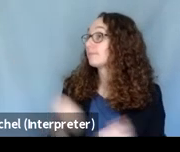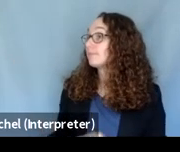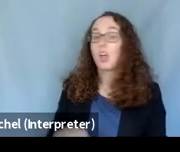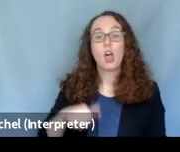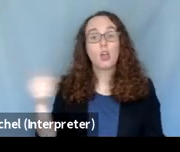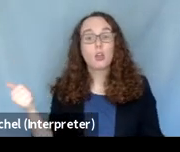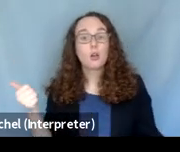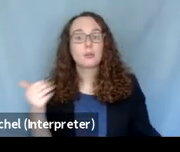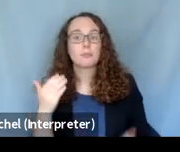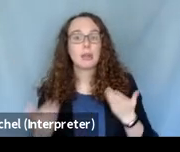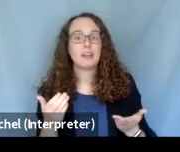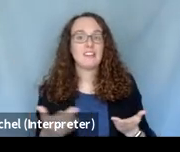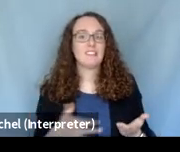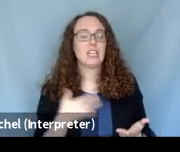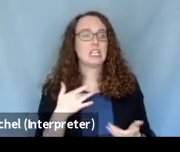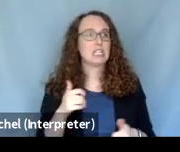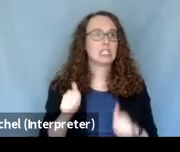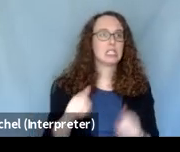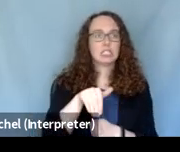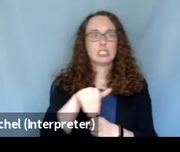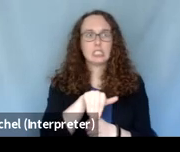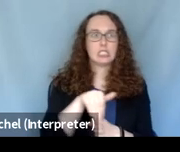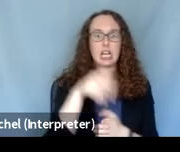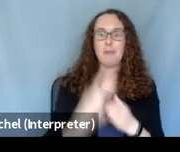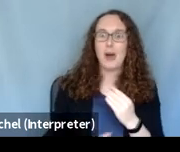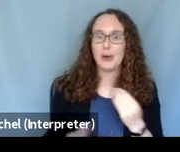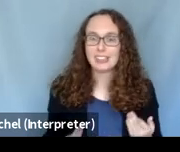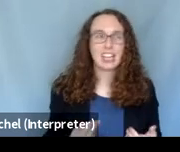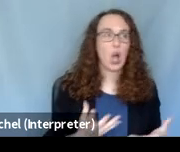you might fall under both categories, and we're here to help you.